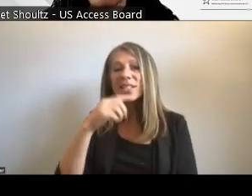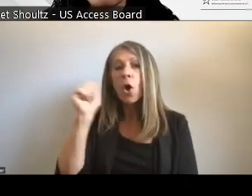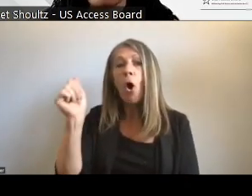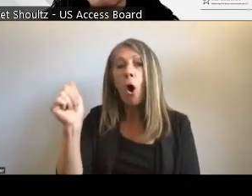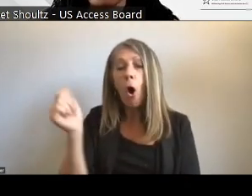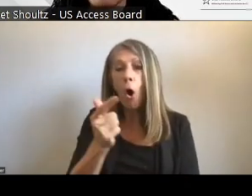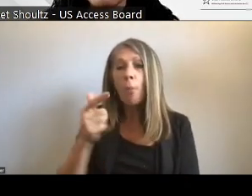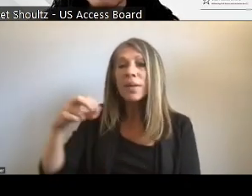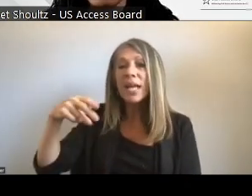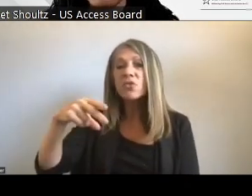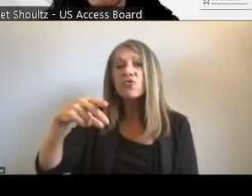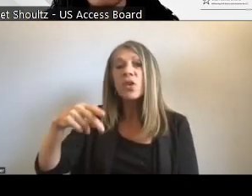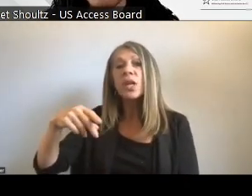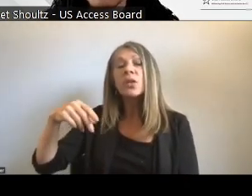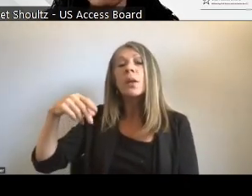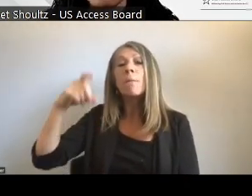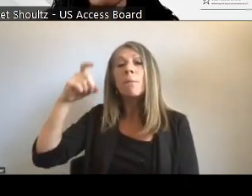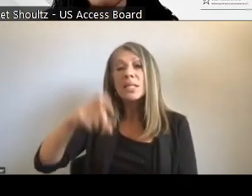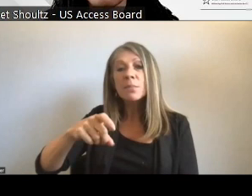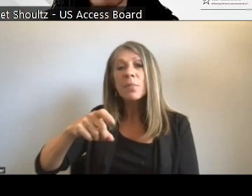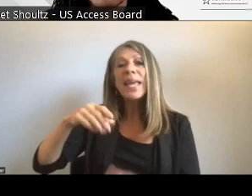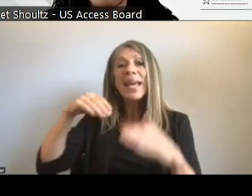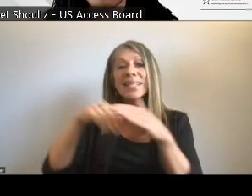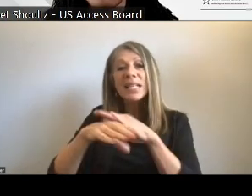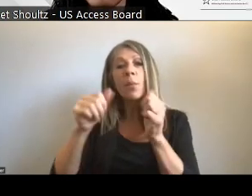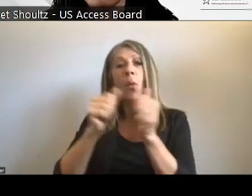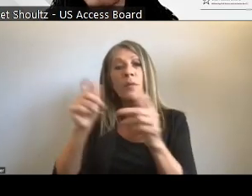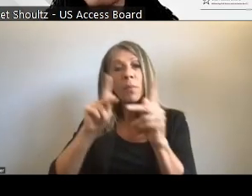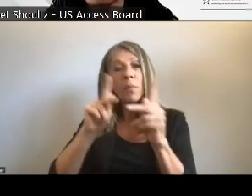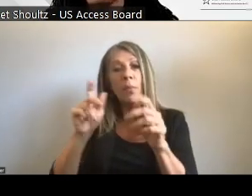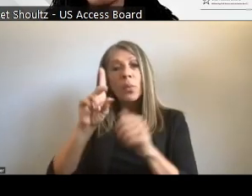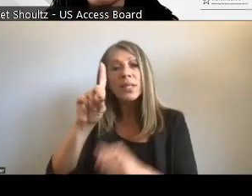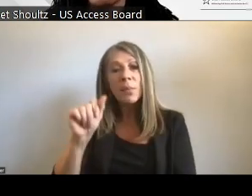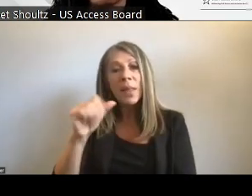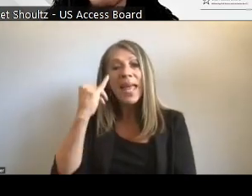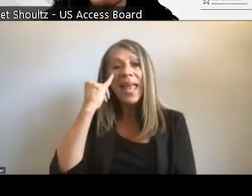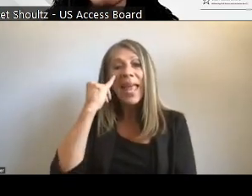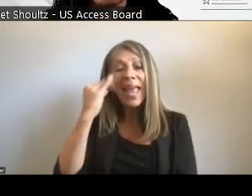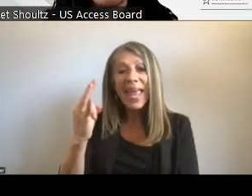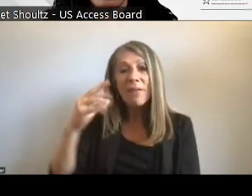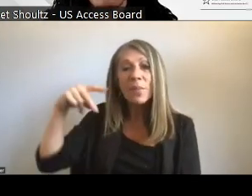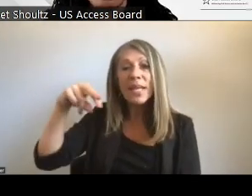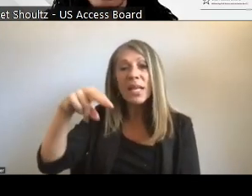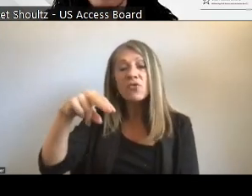street crossings must be accessible to pedestrians with disabilities. If pedestrian crossing is prohibited